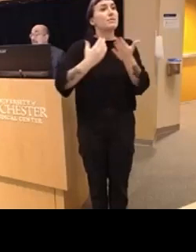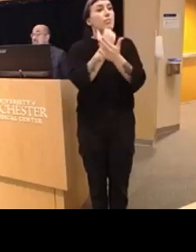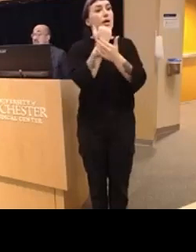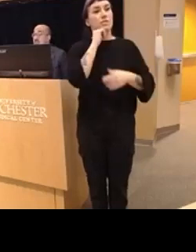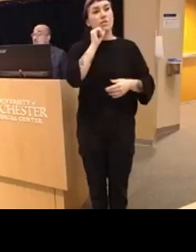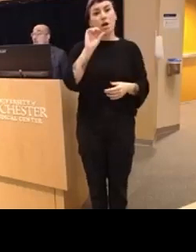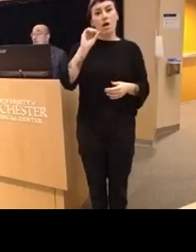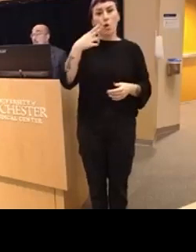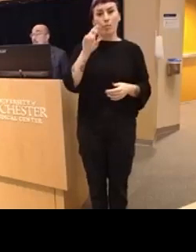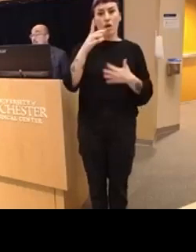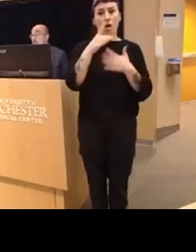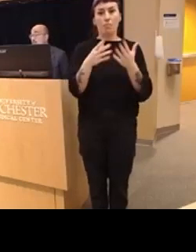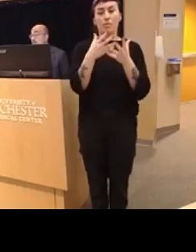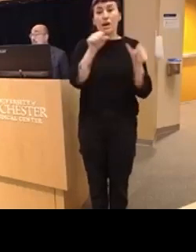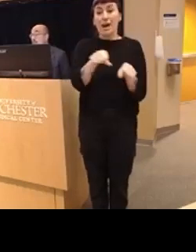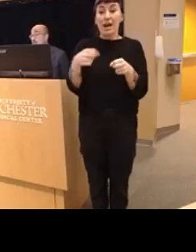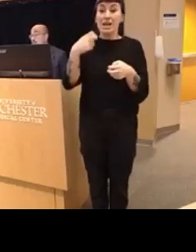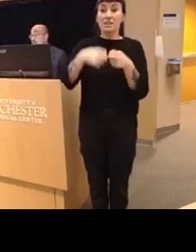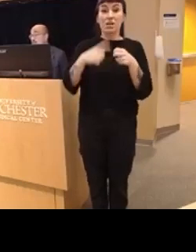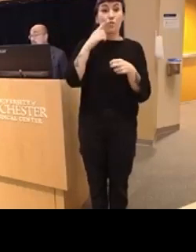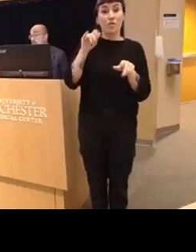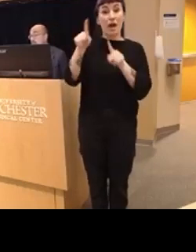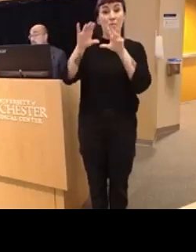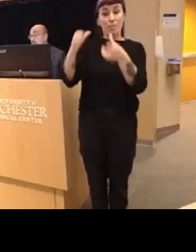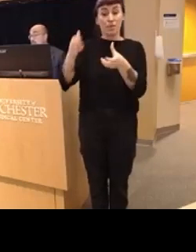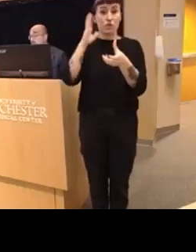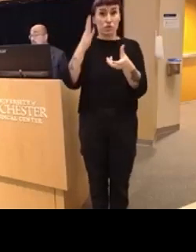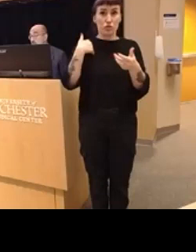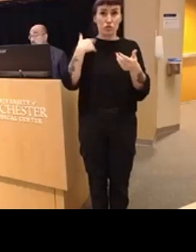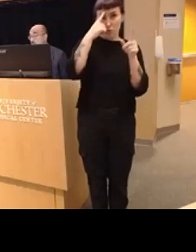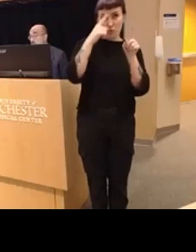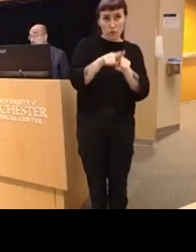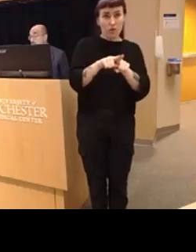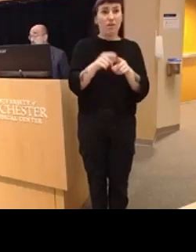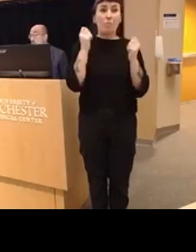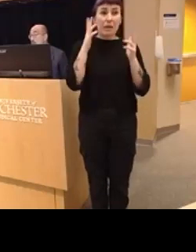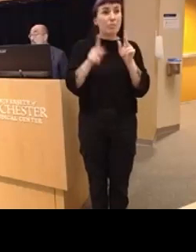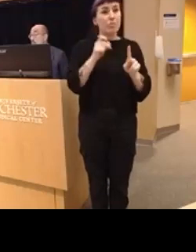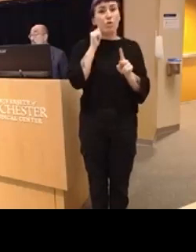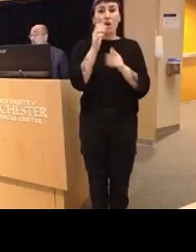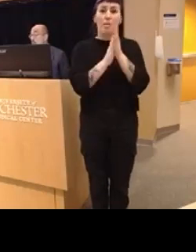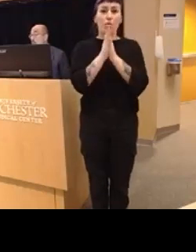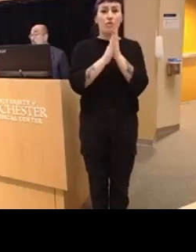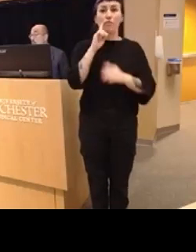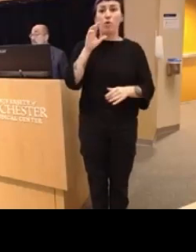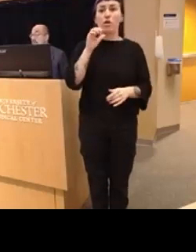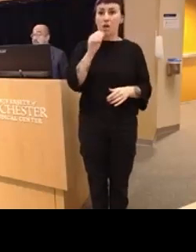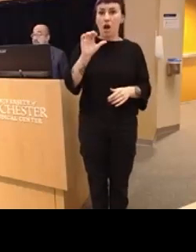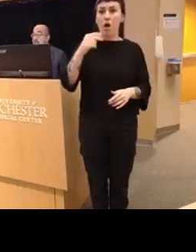and it's actually very hard in that population to get them to buy into that so A lot of people are not appropriately motivated for non-opioid care you know and they think that if they don't